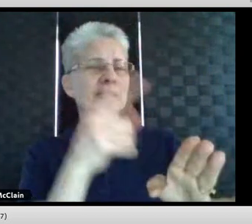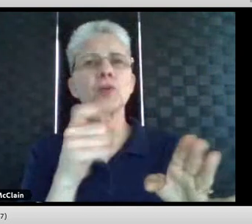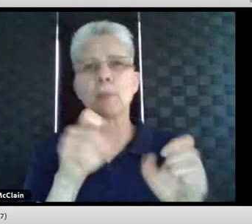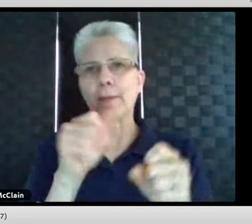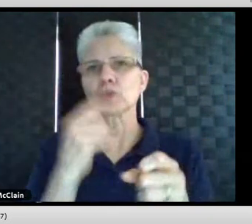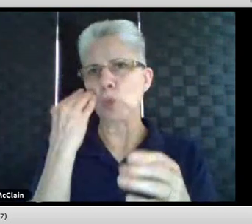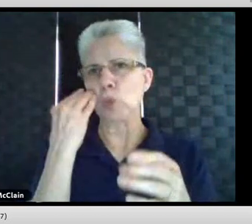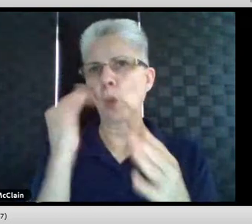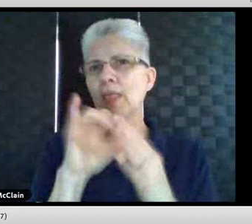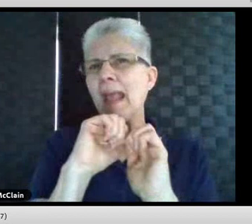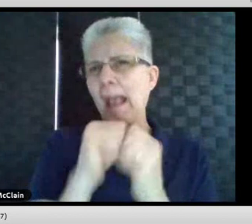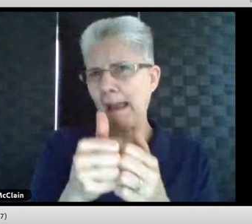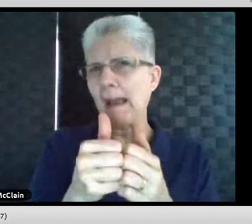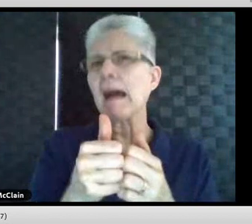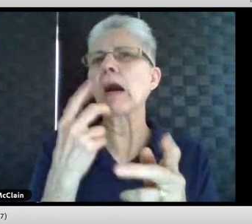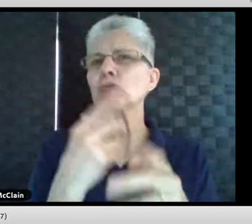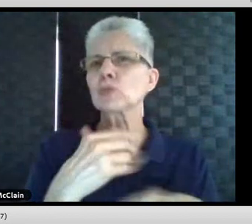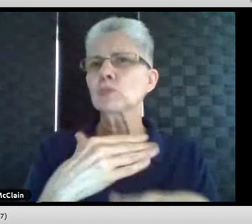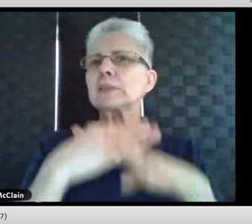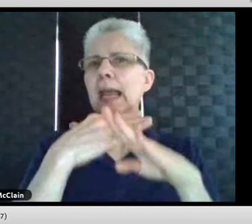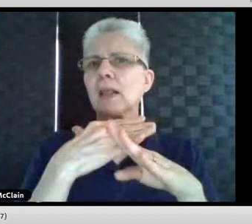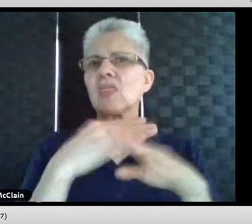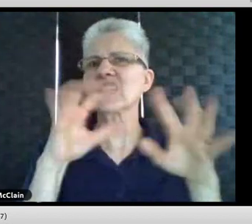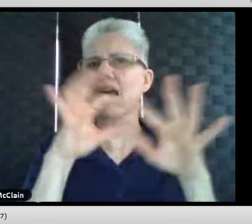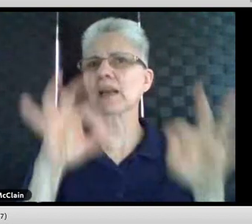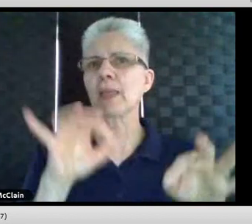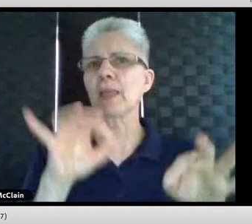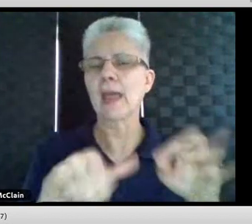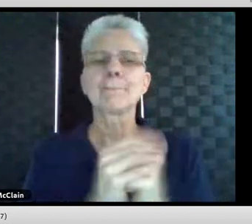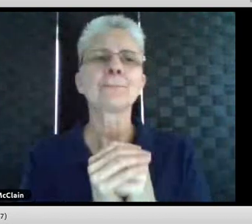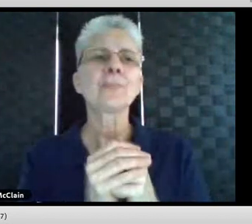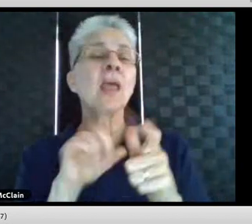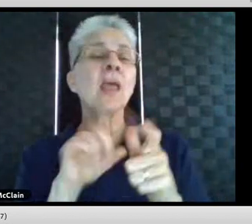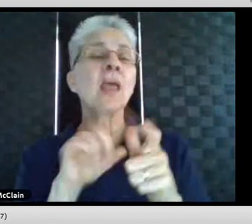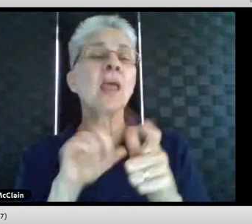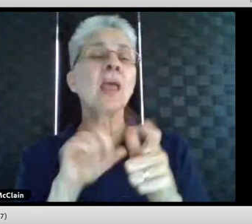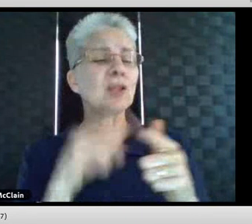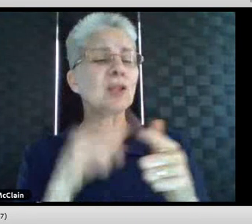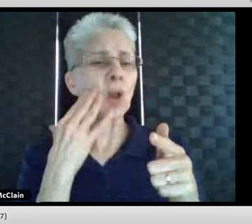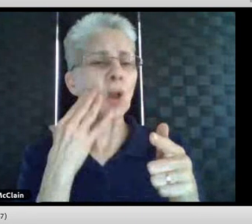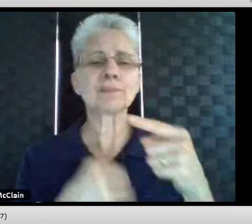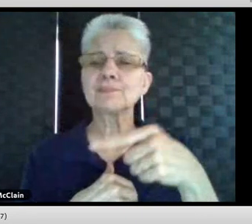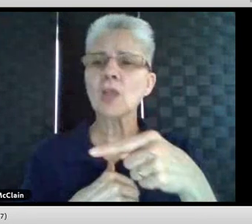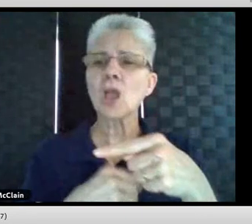and how to keep and protect the document. And then, you know, you always want to keep learning.